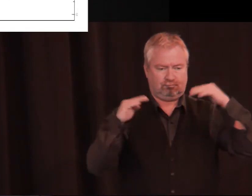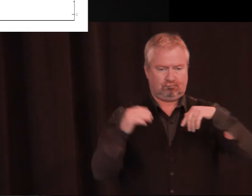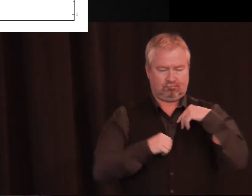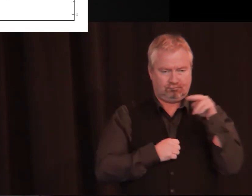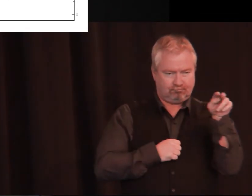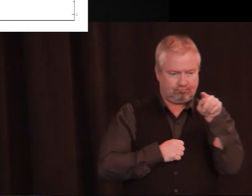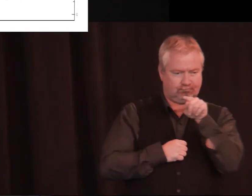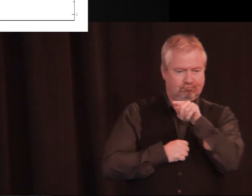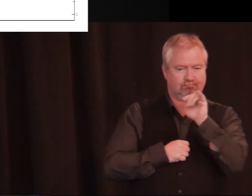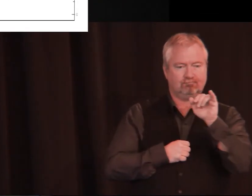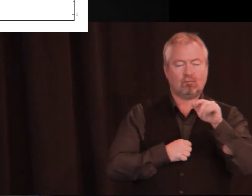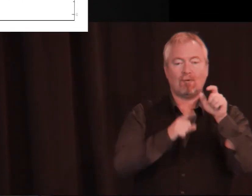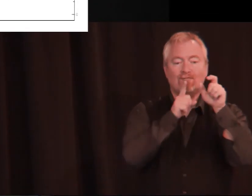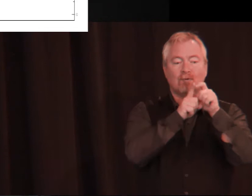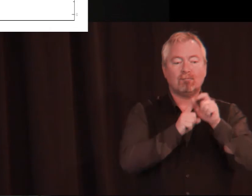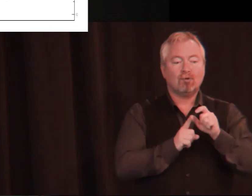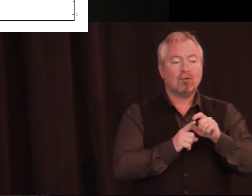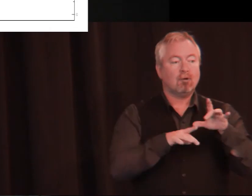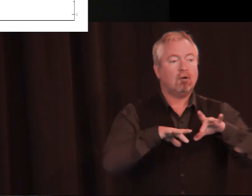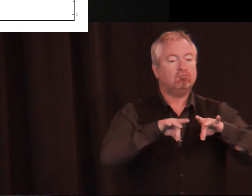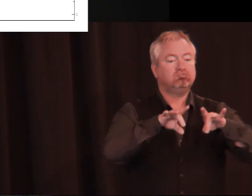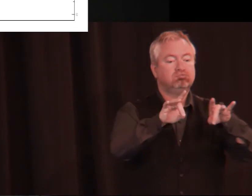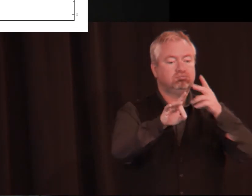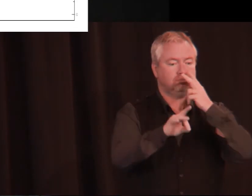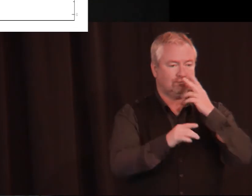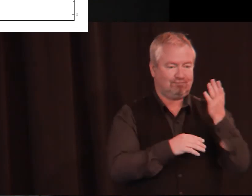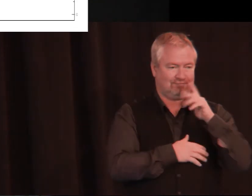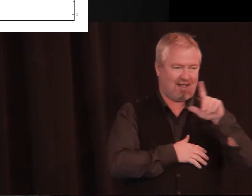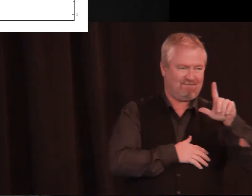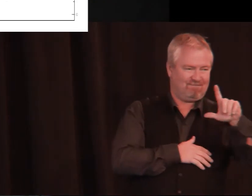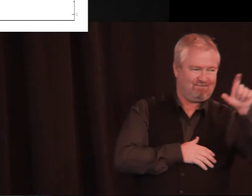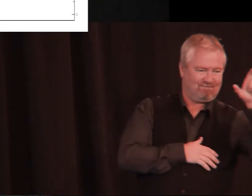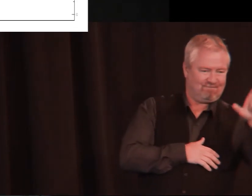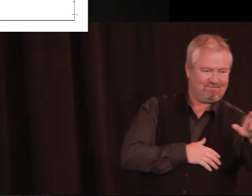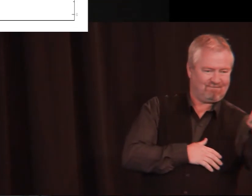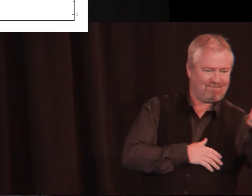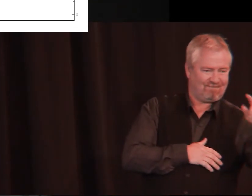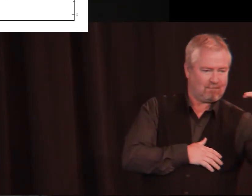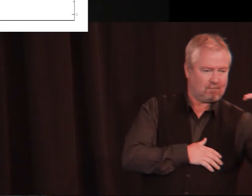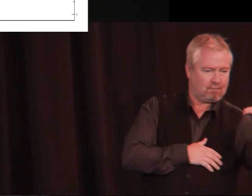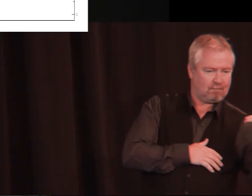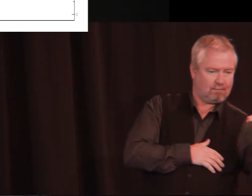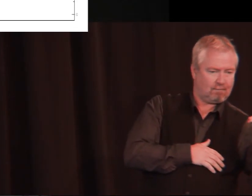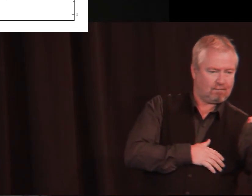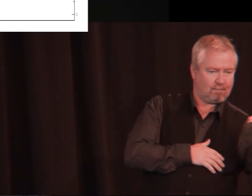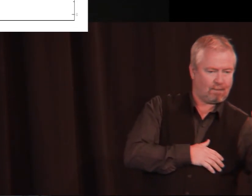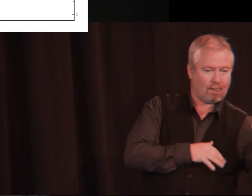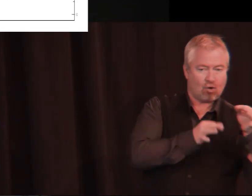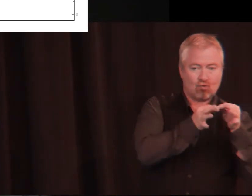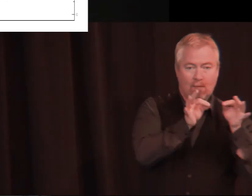which is shown on the -- on your left, and then also in their grammar skills. Which is shown on the right.